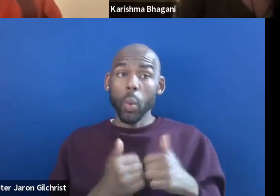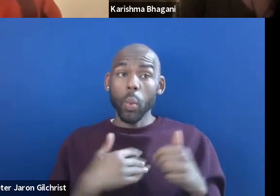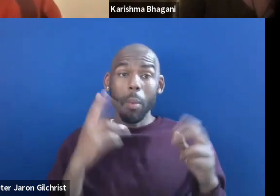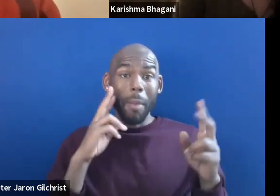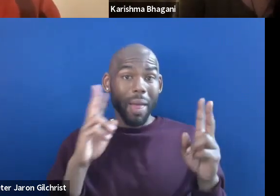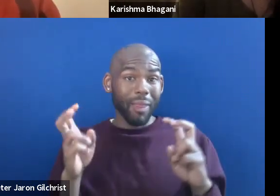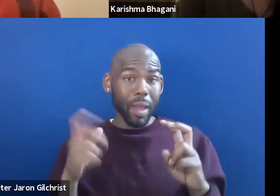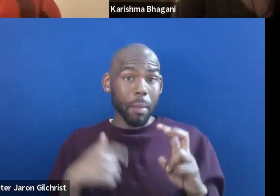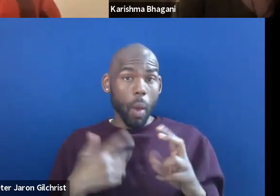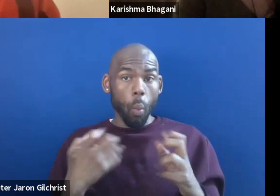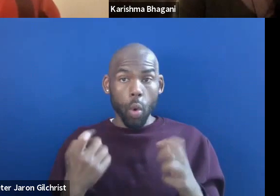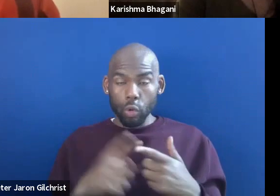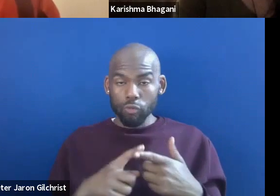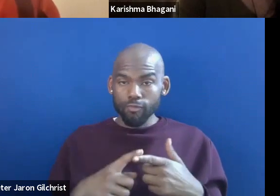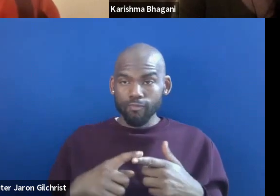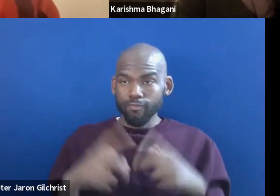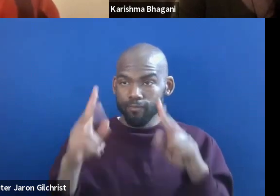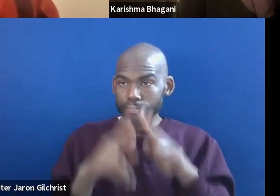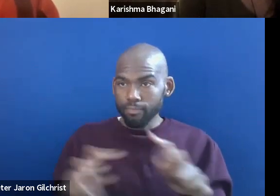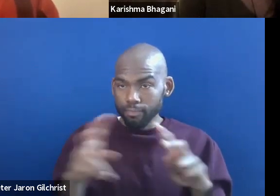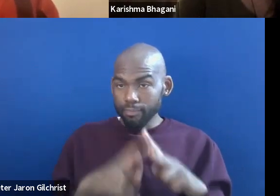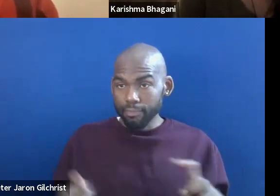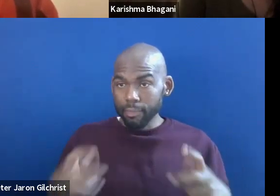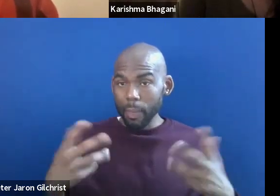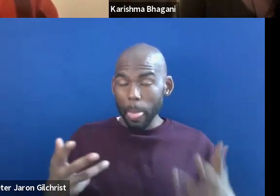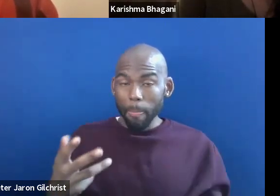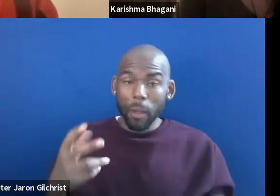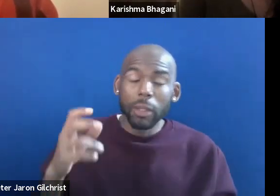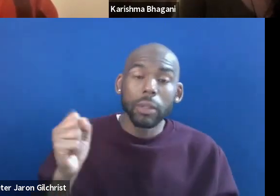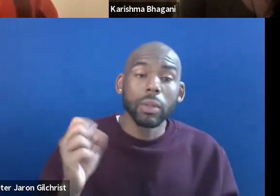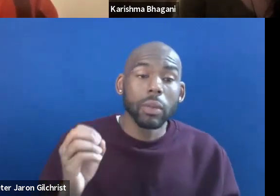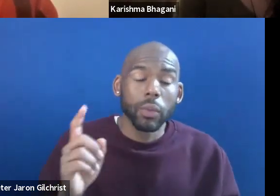So for me it was definitely hard